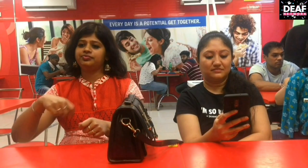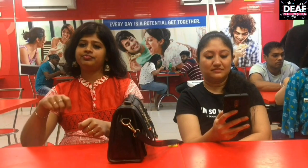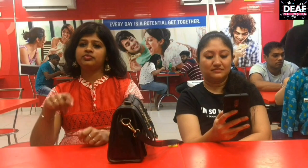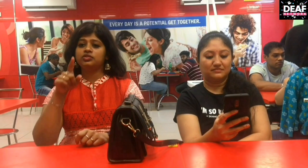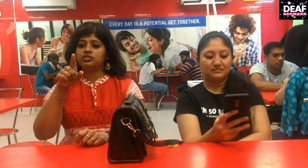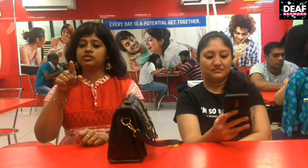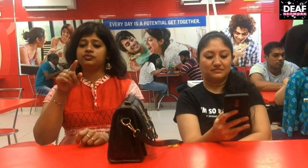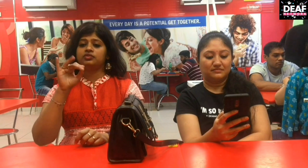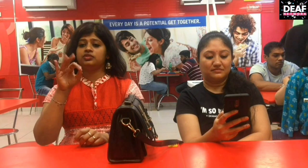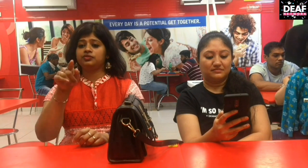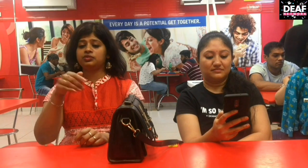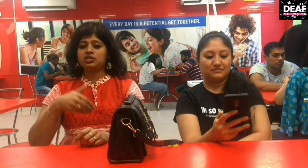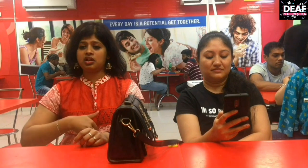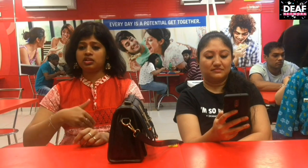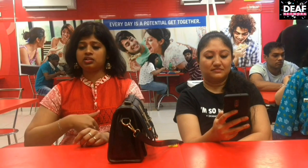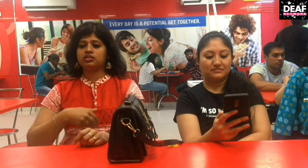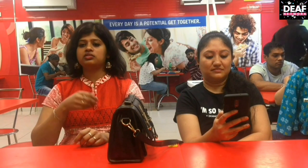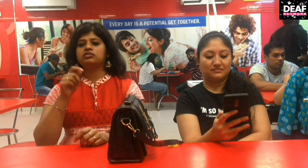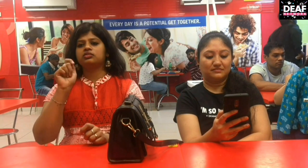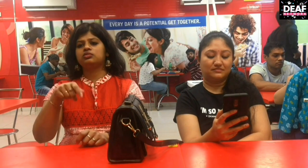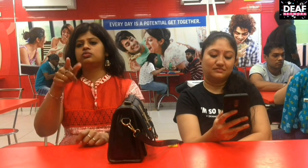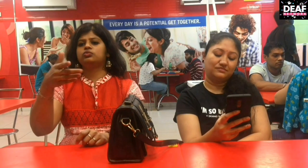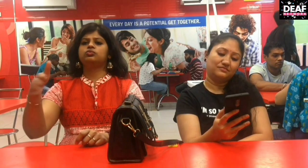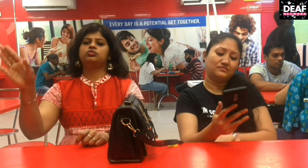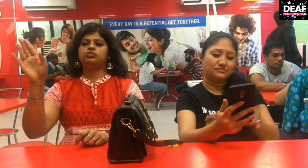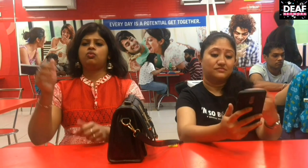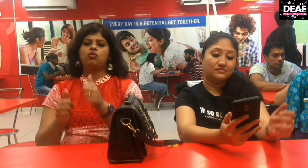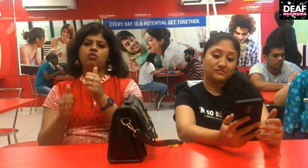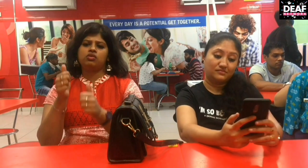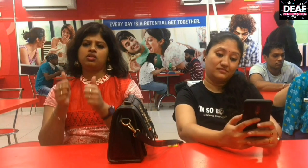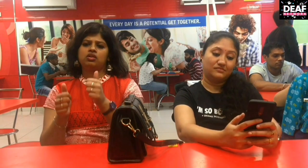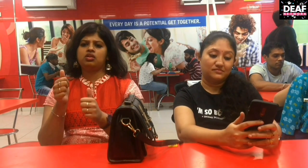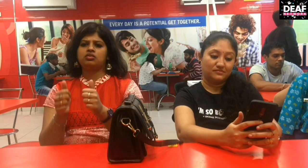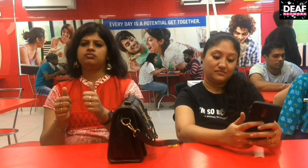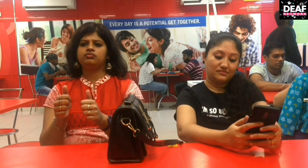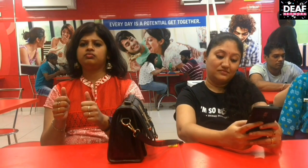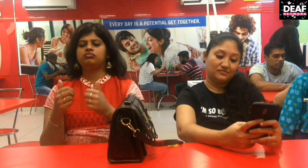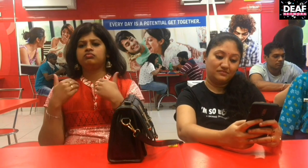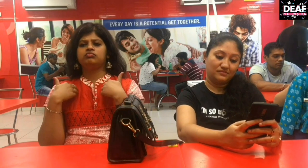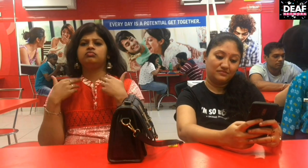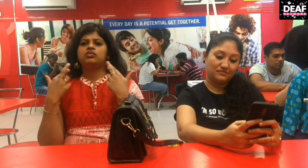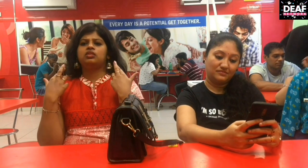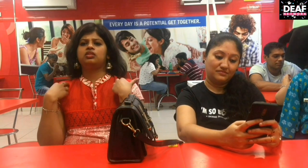I dont know cooking, you can go and eat in the hotel if you are hungry. I want to relax.